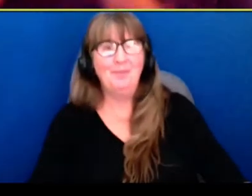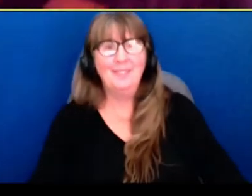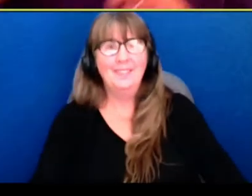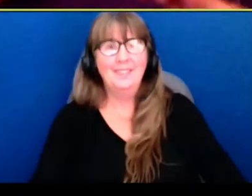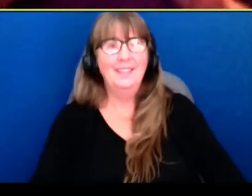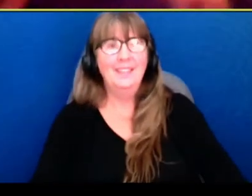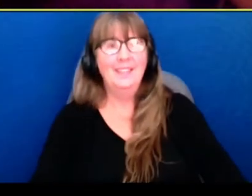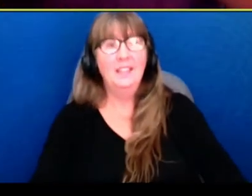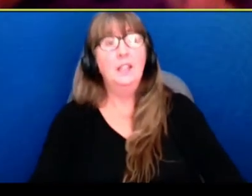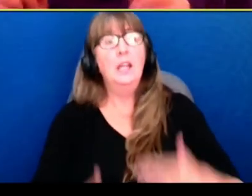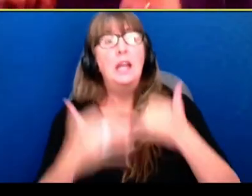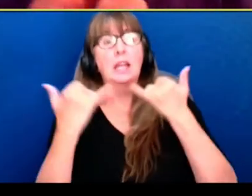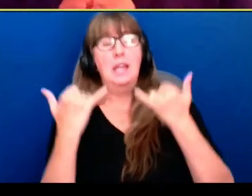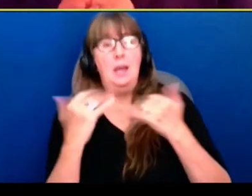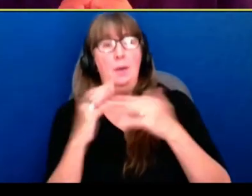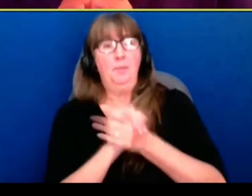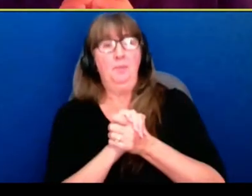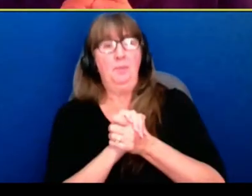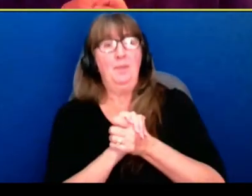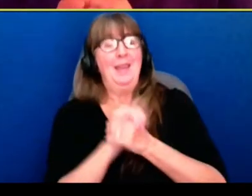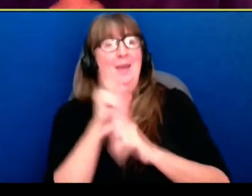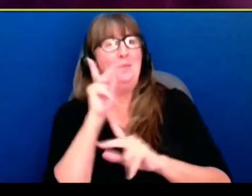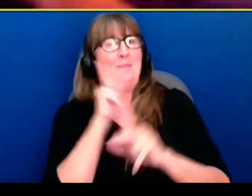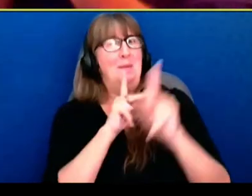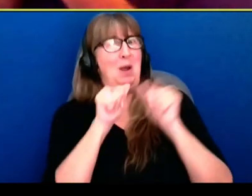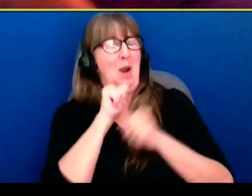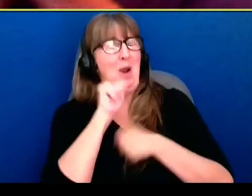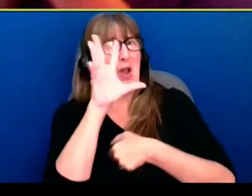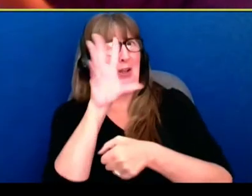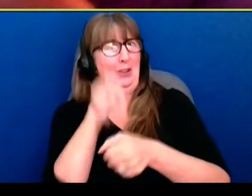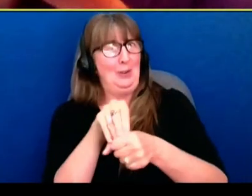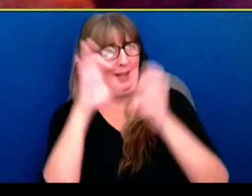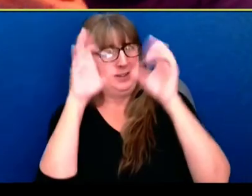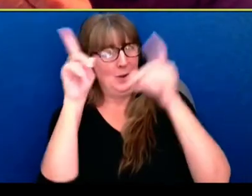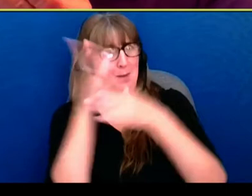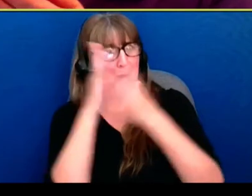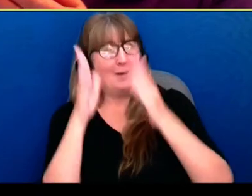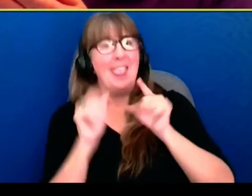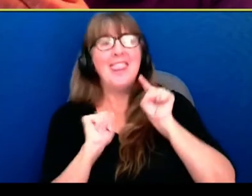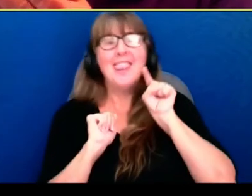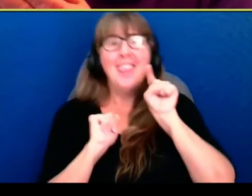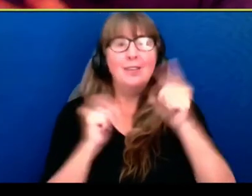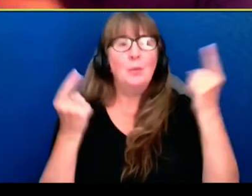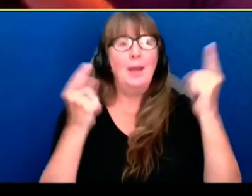Now when people are not treated as educational partners. This is what happens!